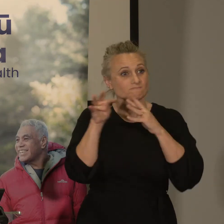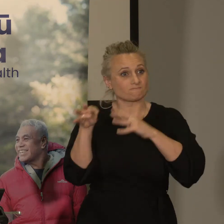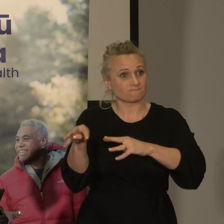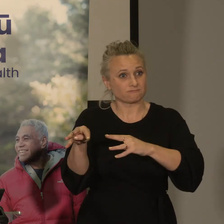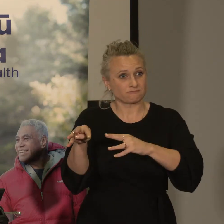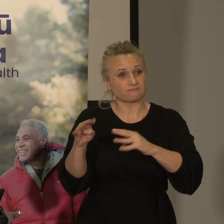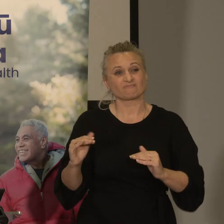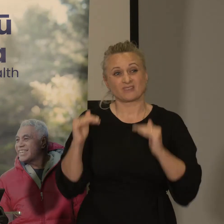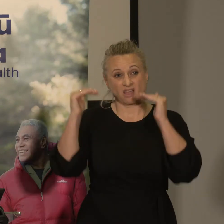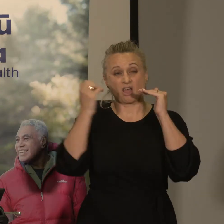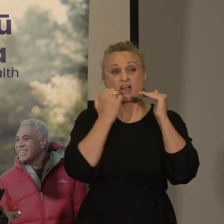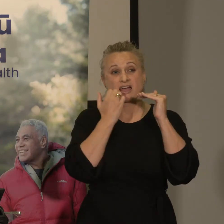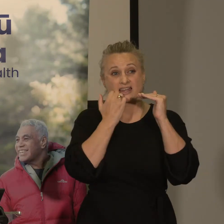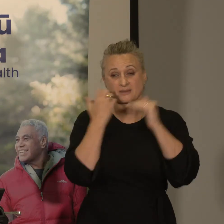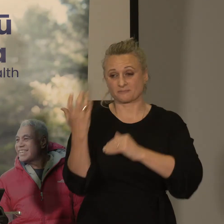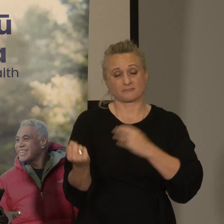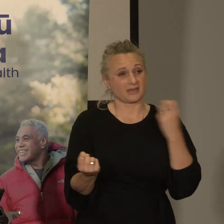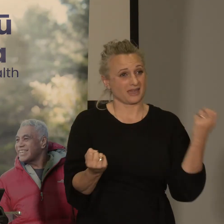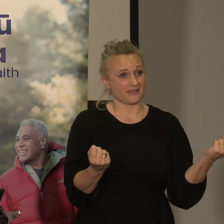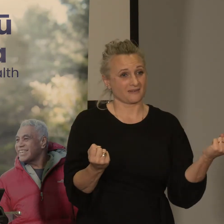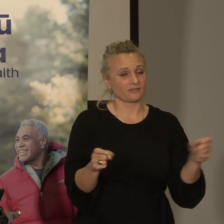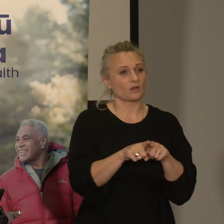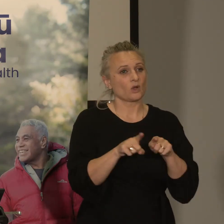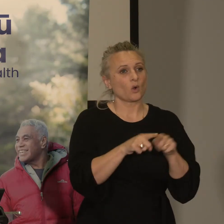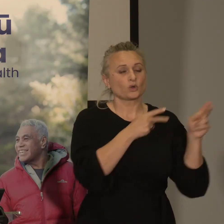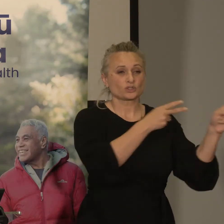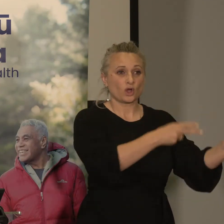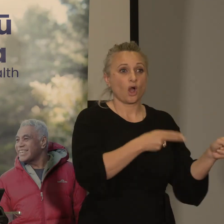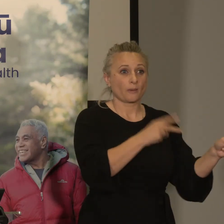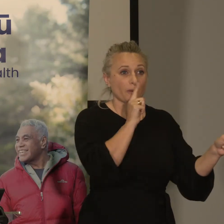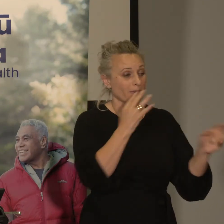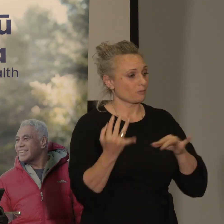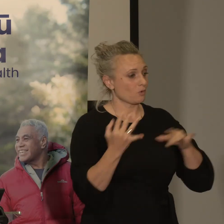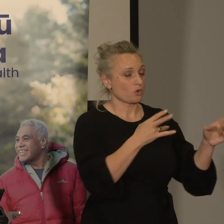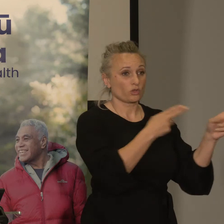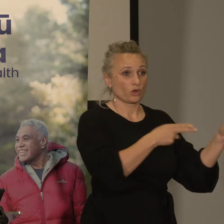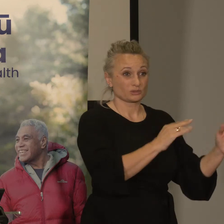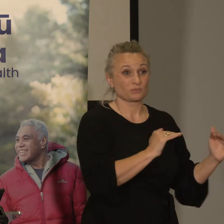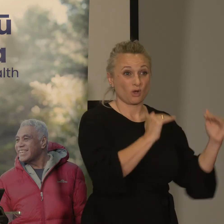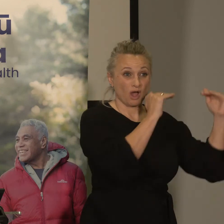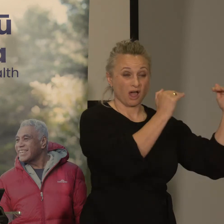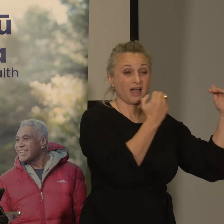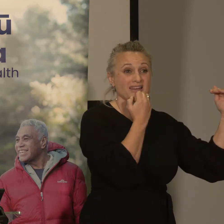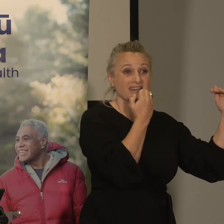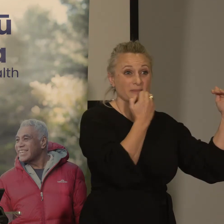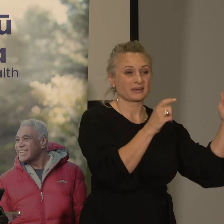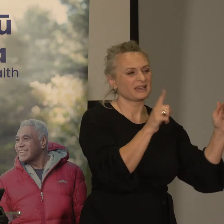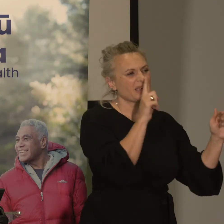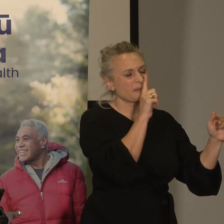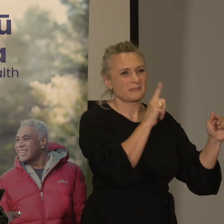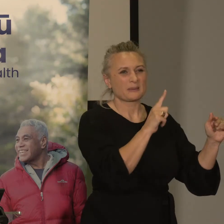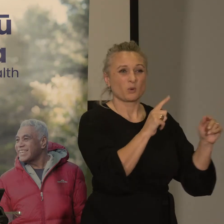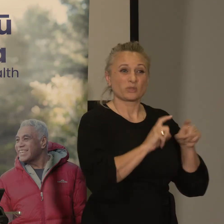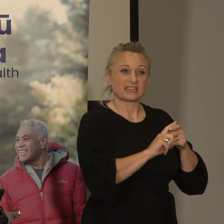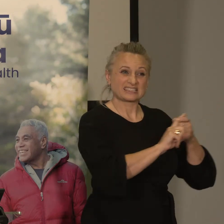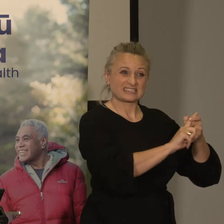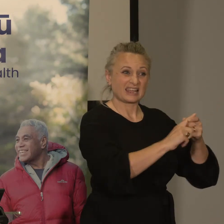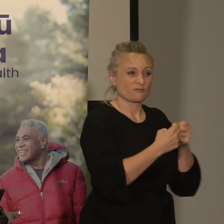high. Similarly, hospital